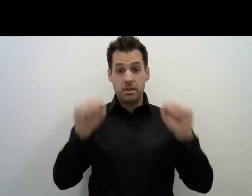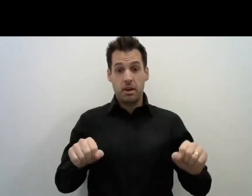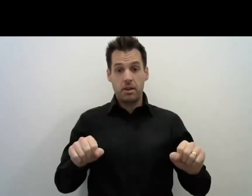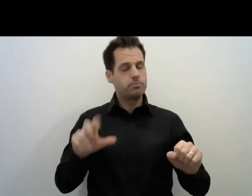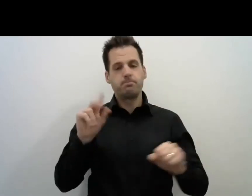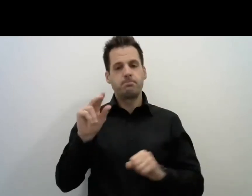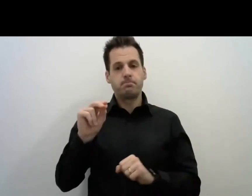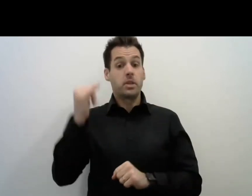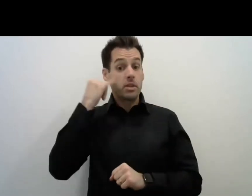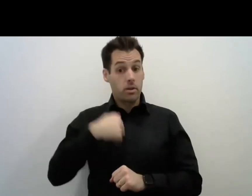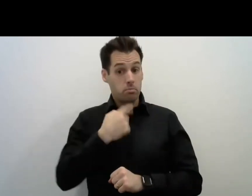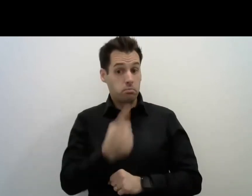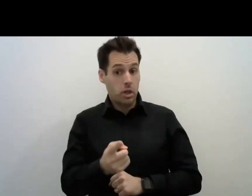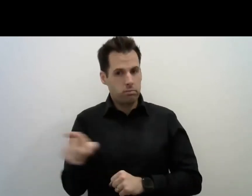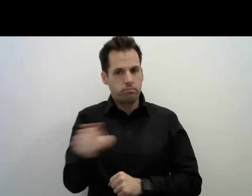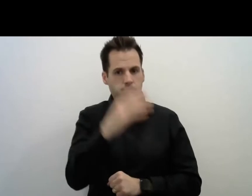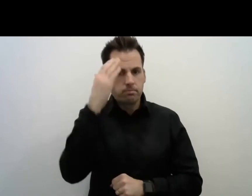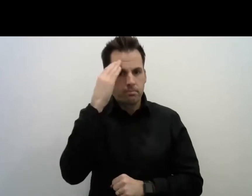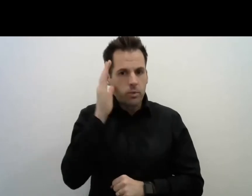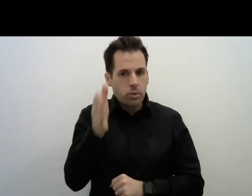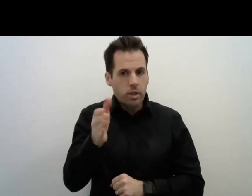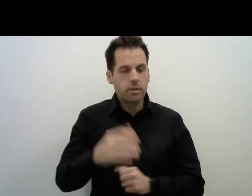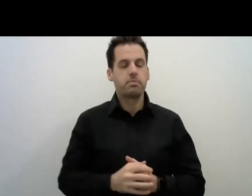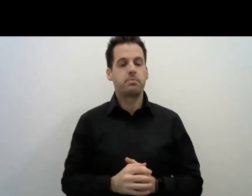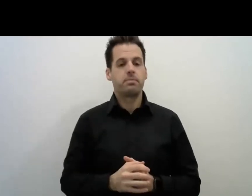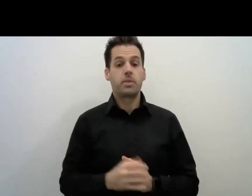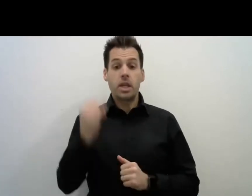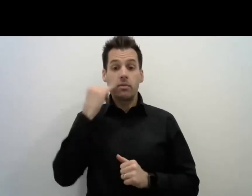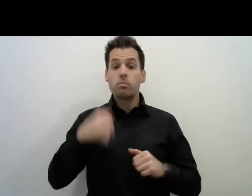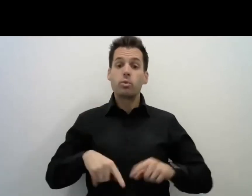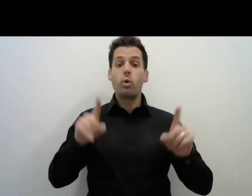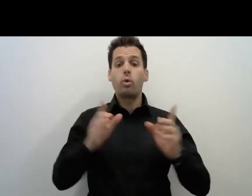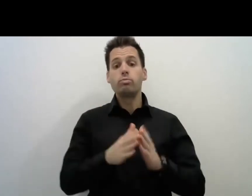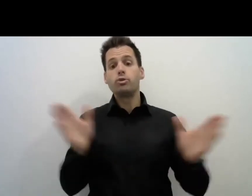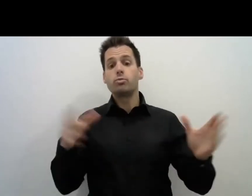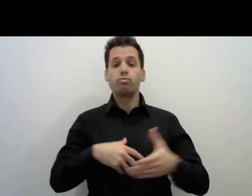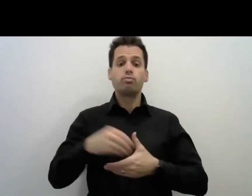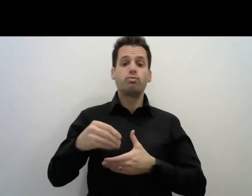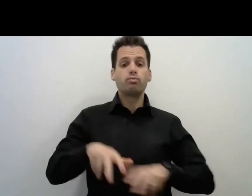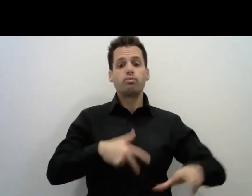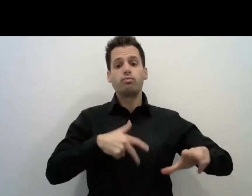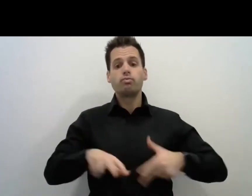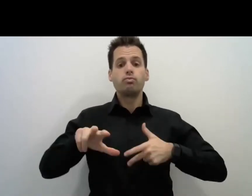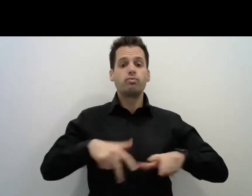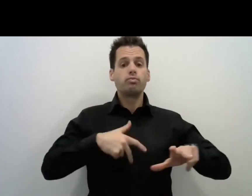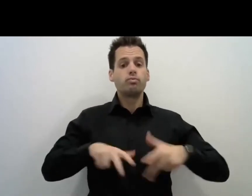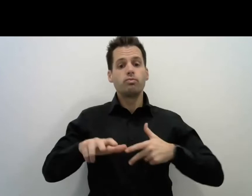and so um when i go out in to the general public i usually have to have somebody else with me